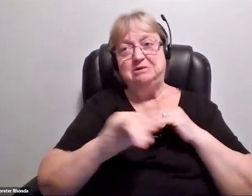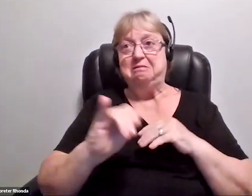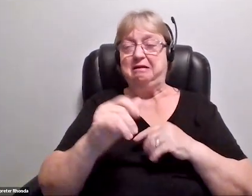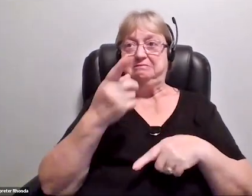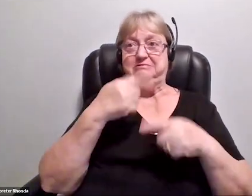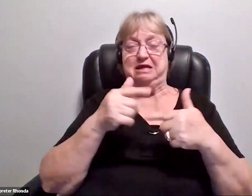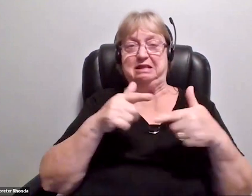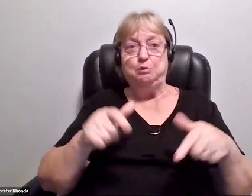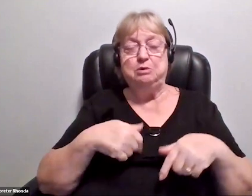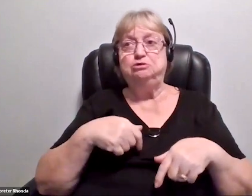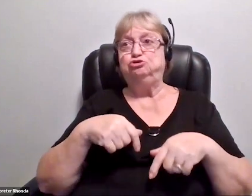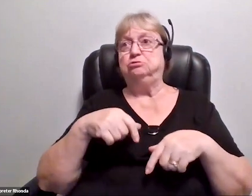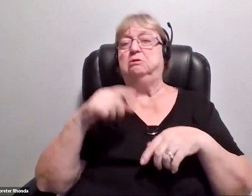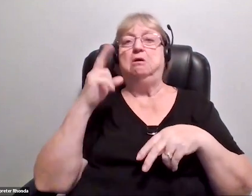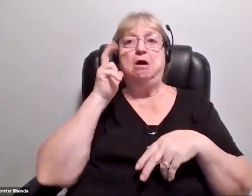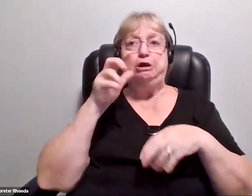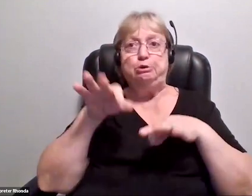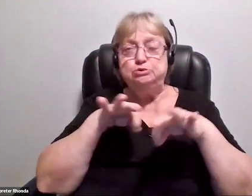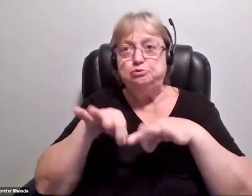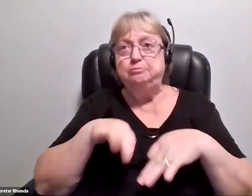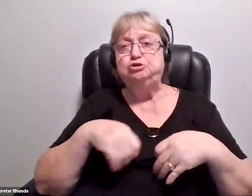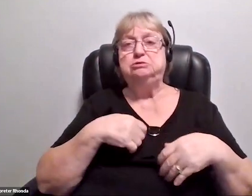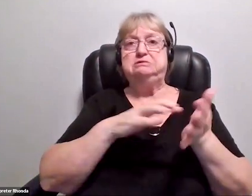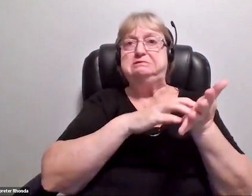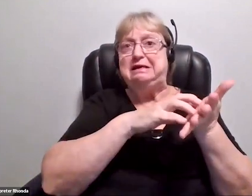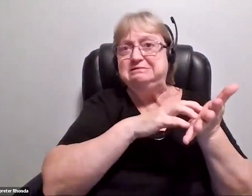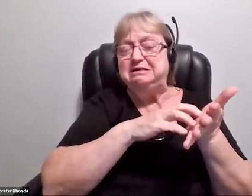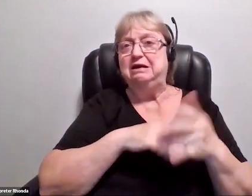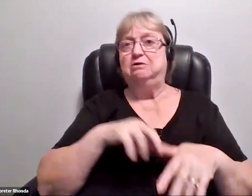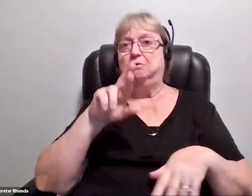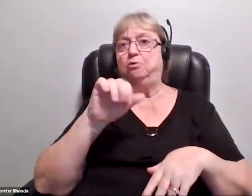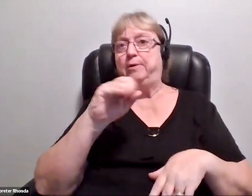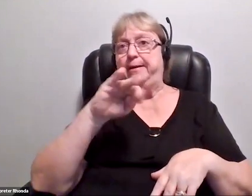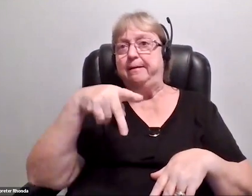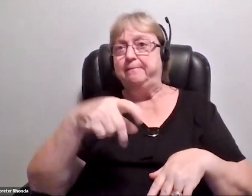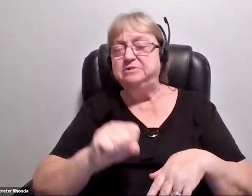tactile flooring, ramps, elevators, noise-canceling headphones,